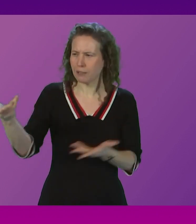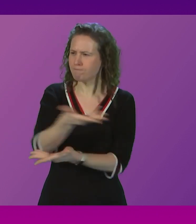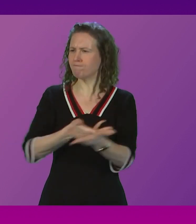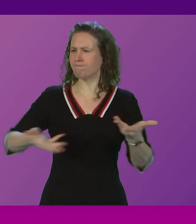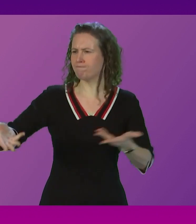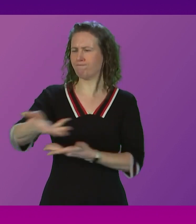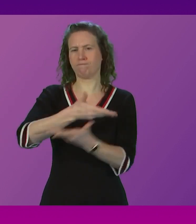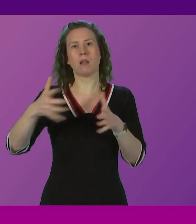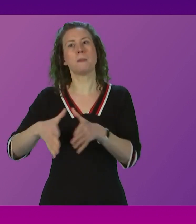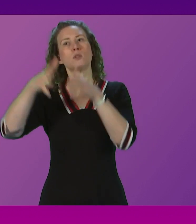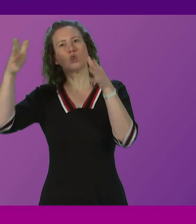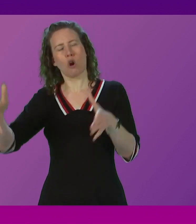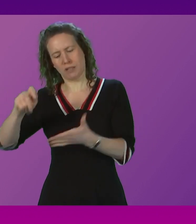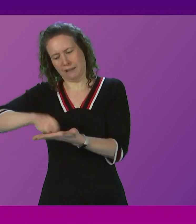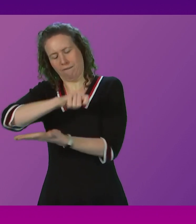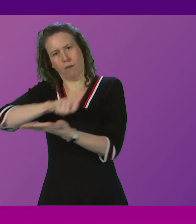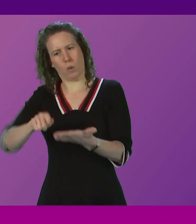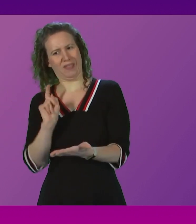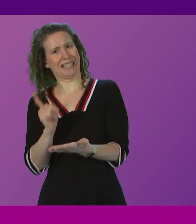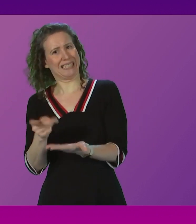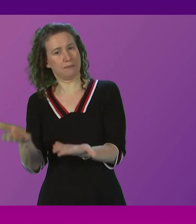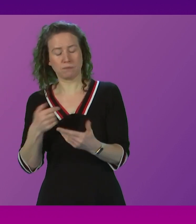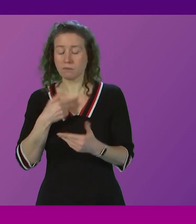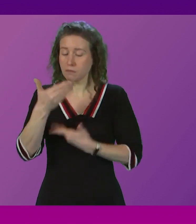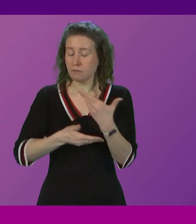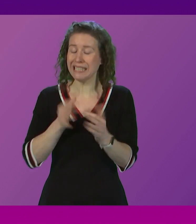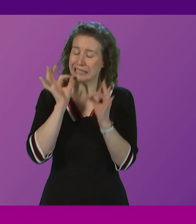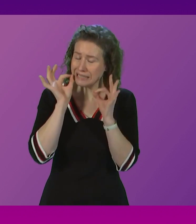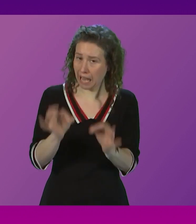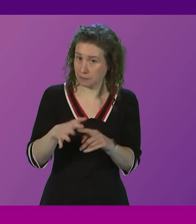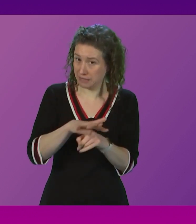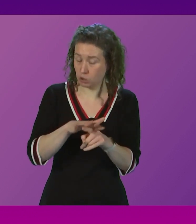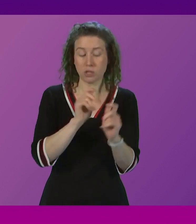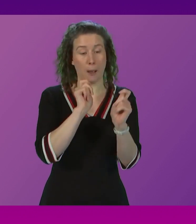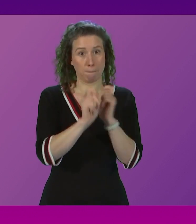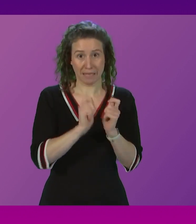Let me set out again exactly what the position is as a result of the amendments that were